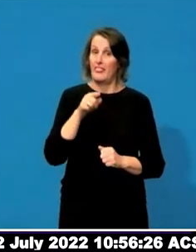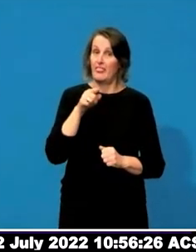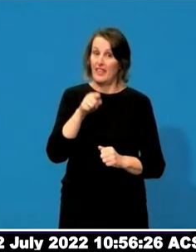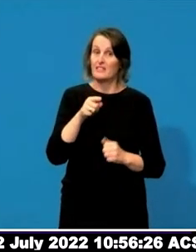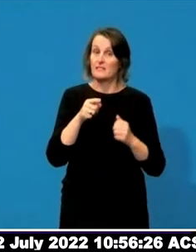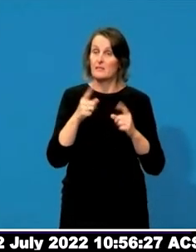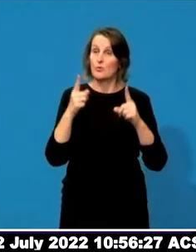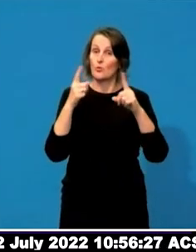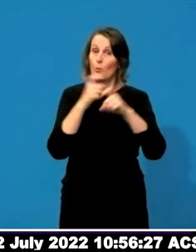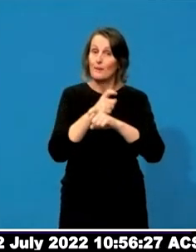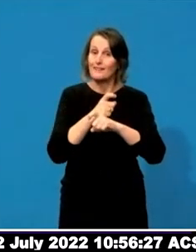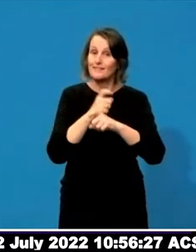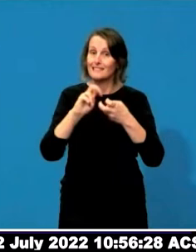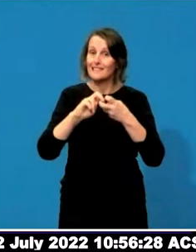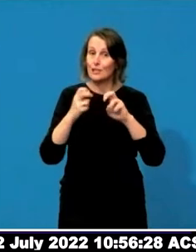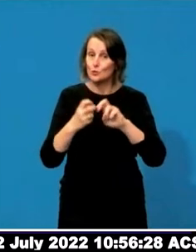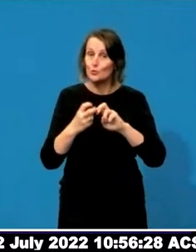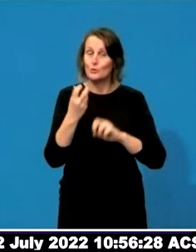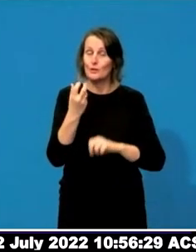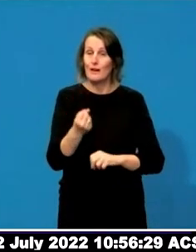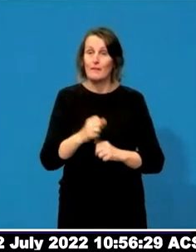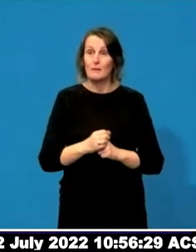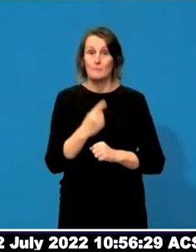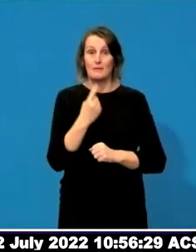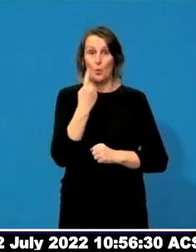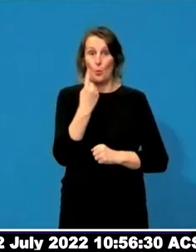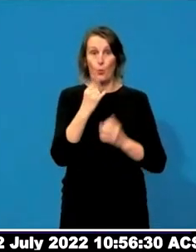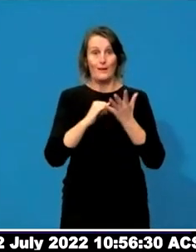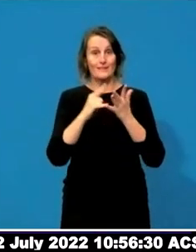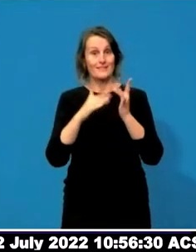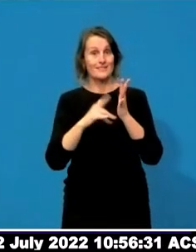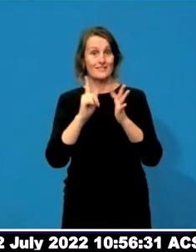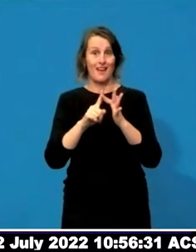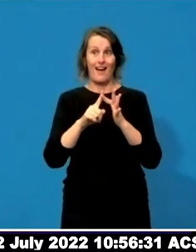and there's definitely not a one-size-fits all solution.